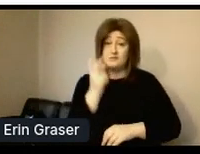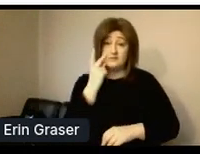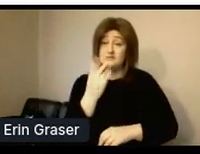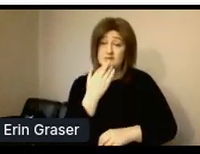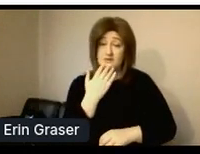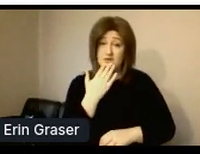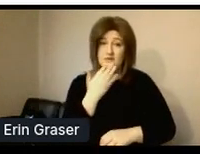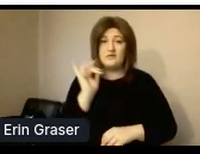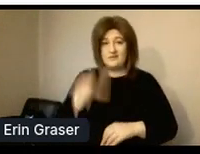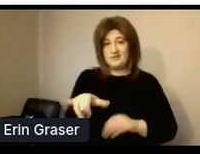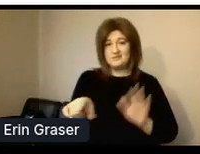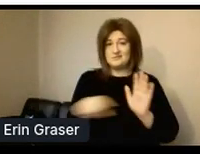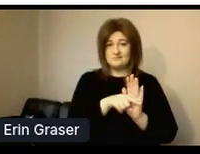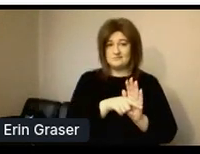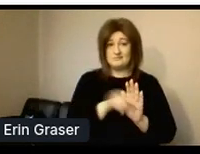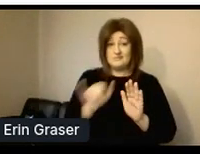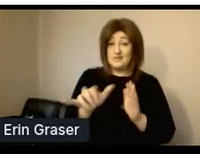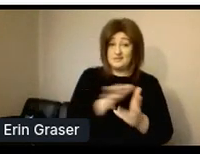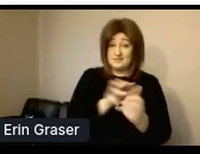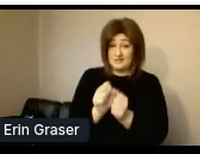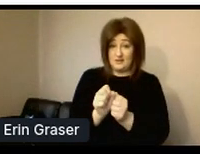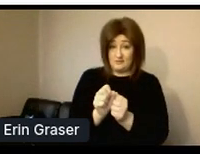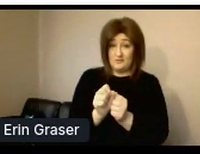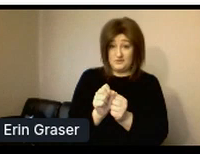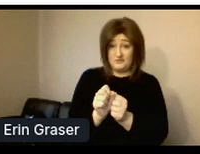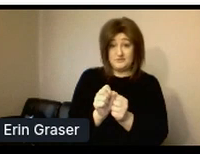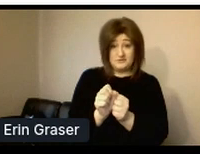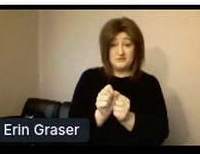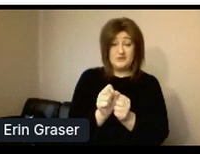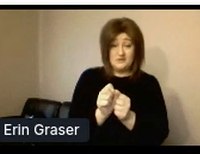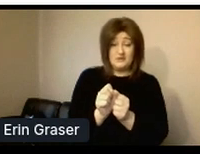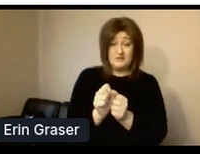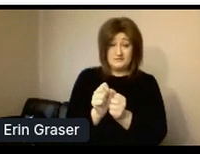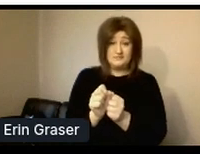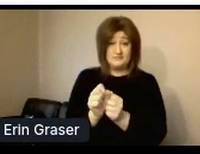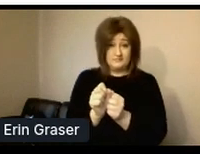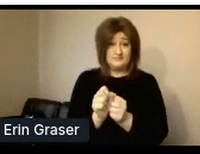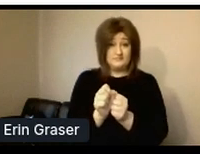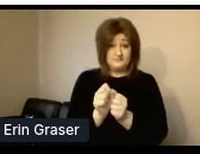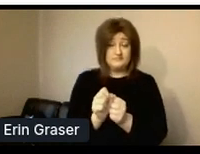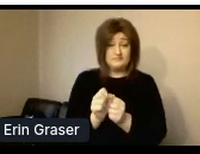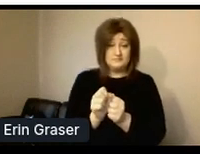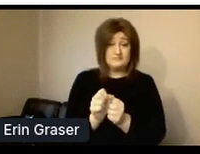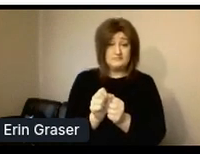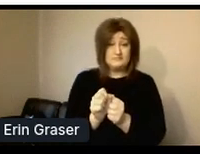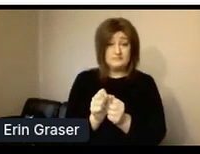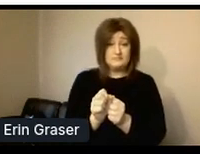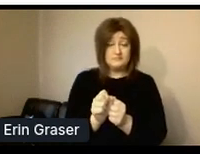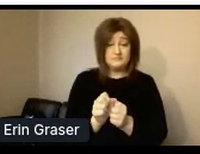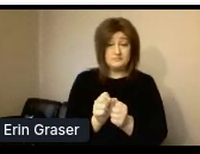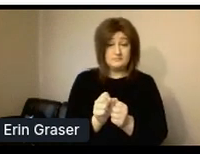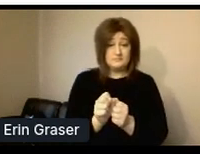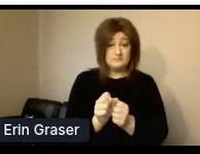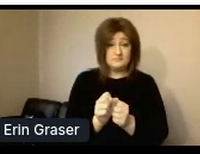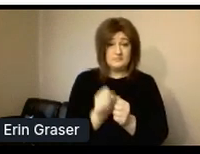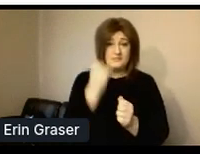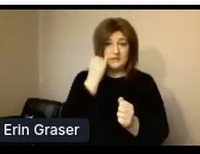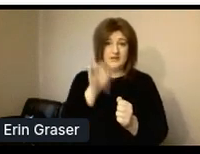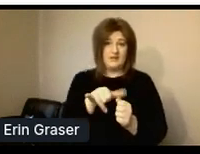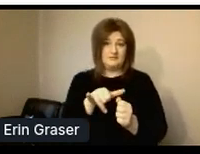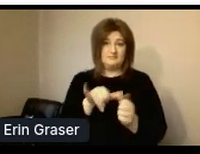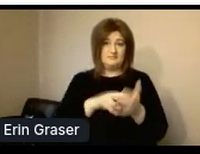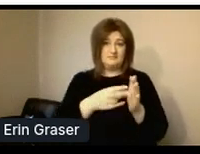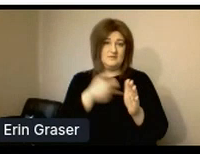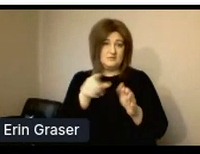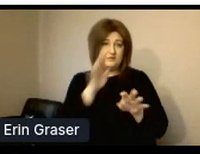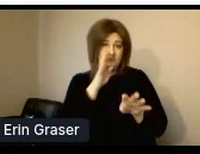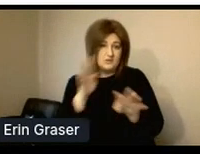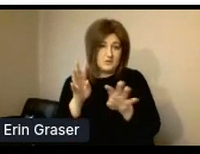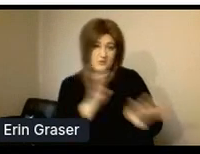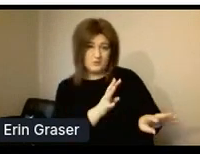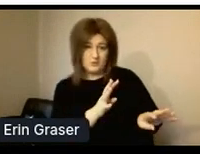to evade color is to ignore the experiences of people of color.